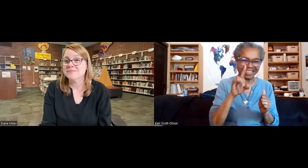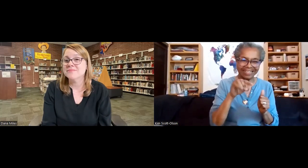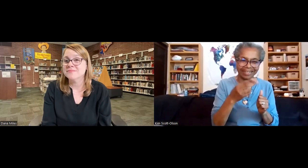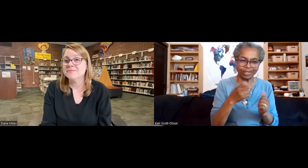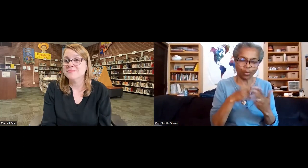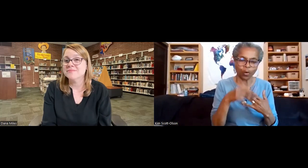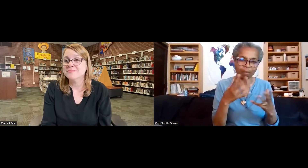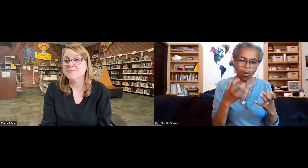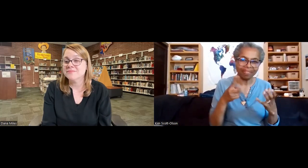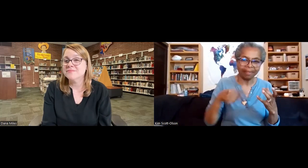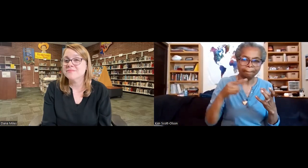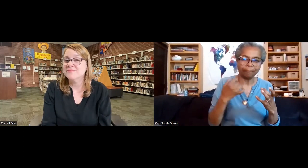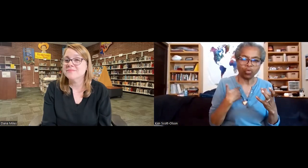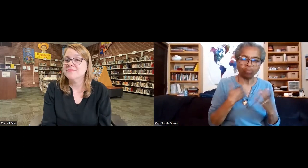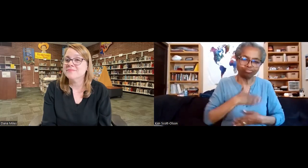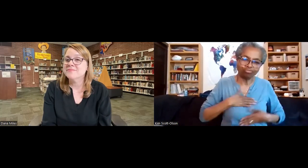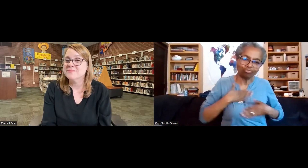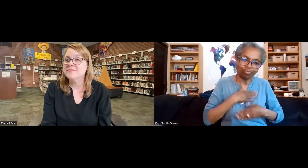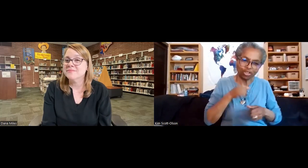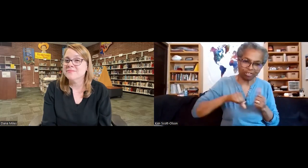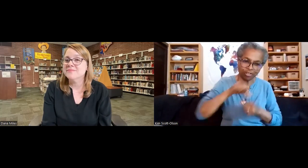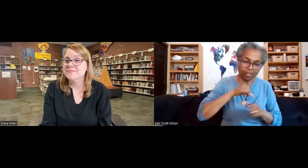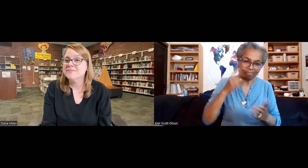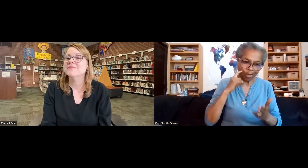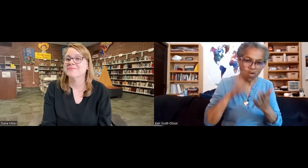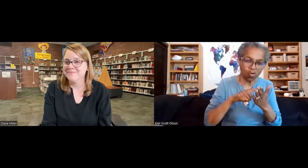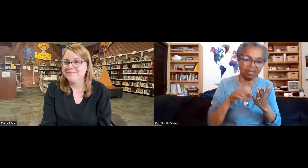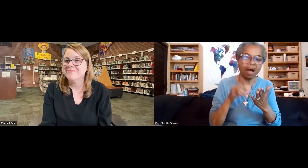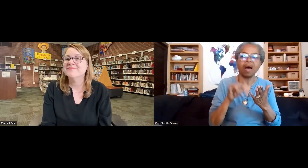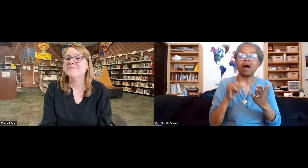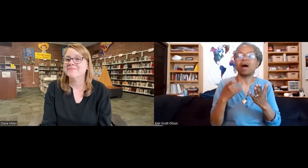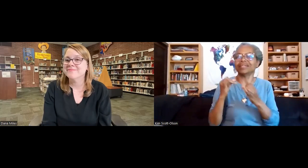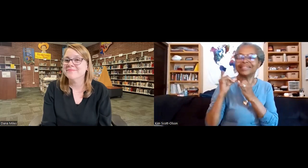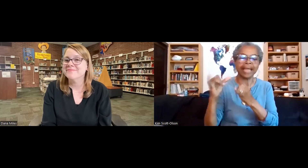So again I mean within a Deaf and Hard of Hearing program, I want them to appreciate each other.